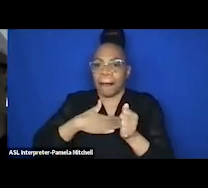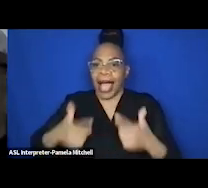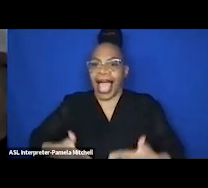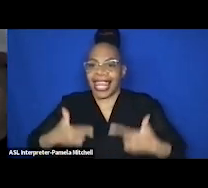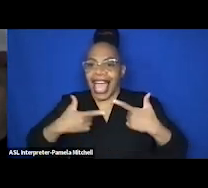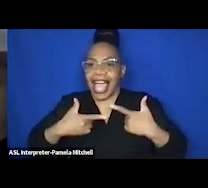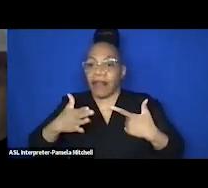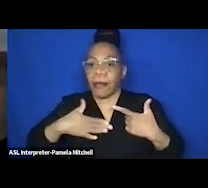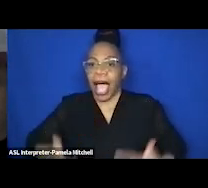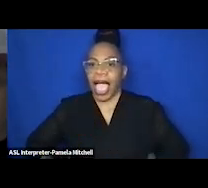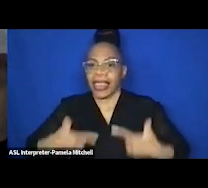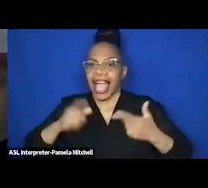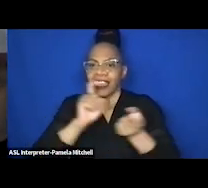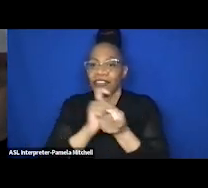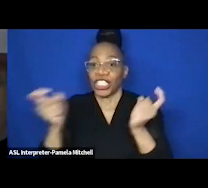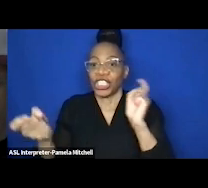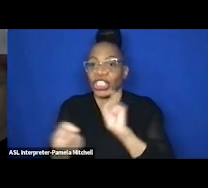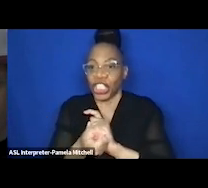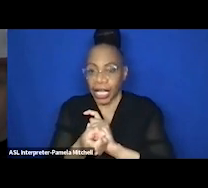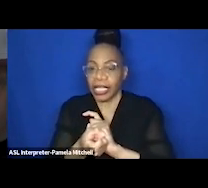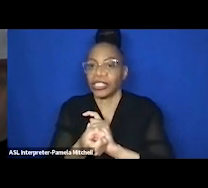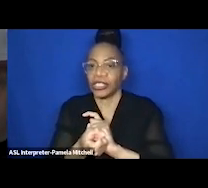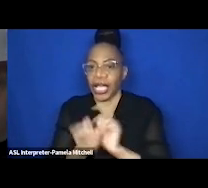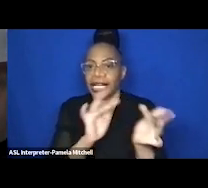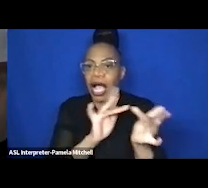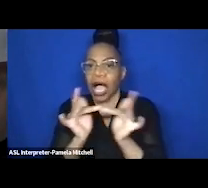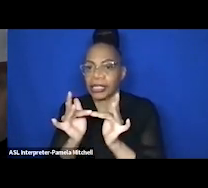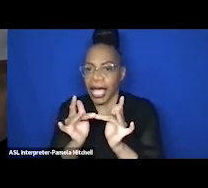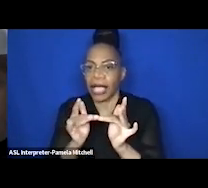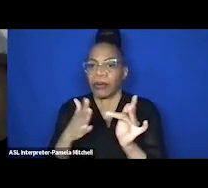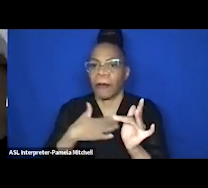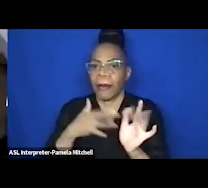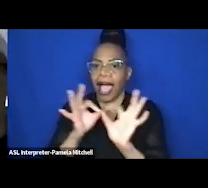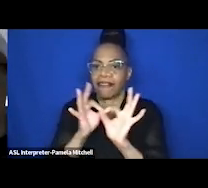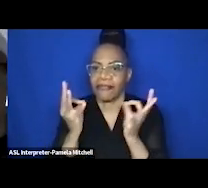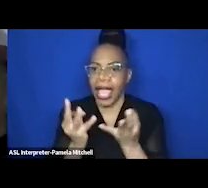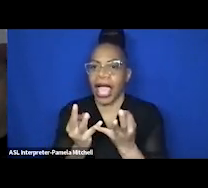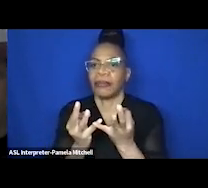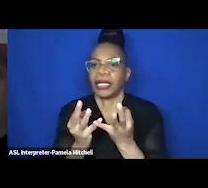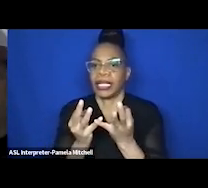I have contact with my kids now. My daughters. At a time when I ain't have no contact